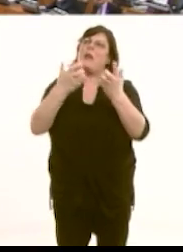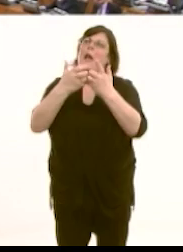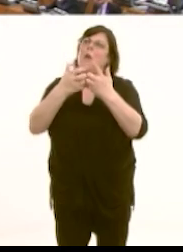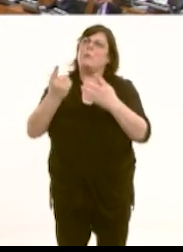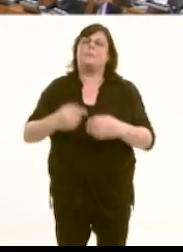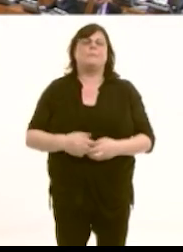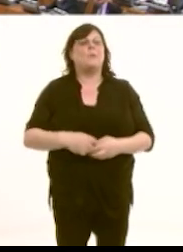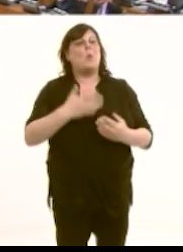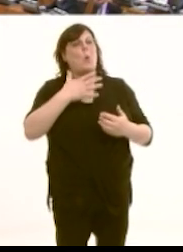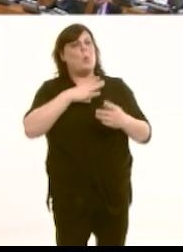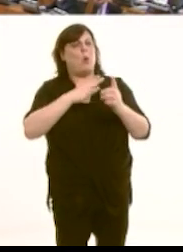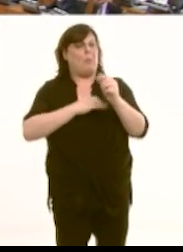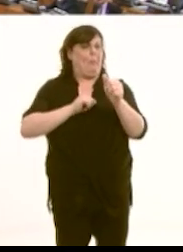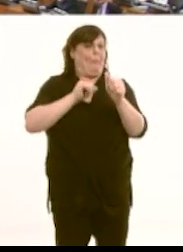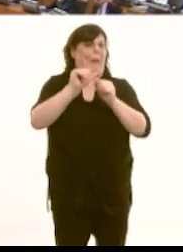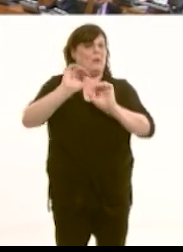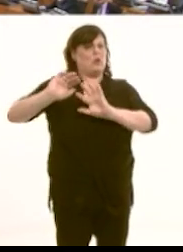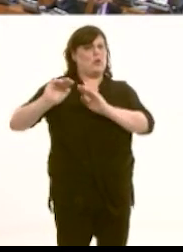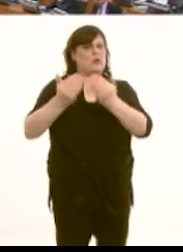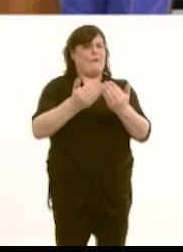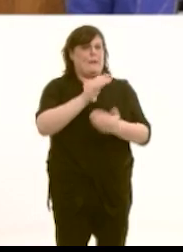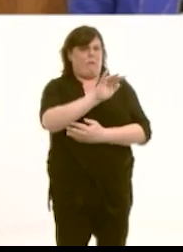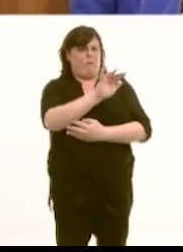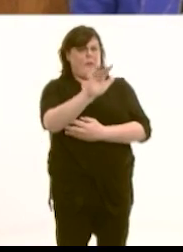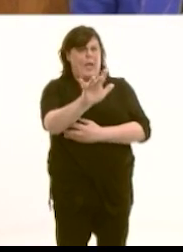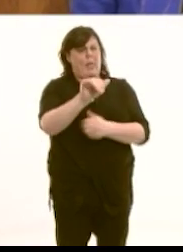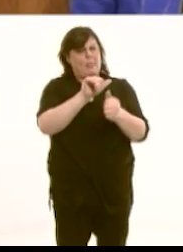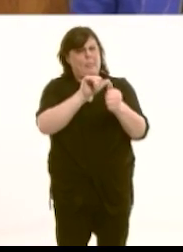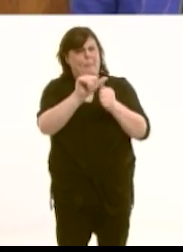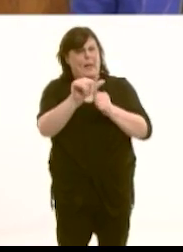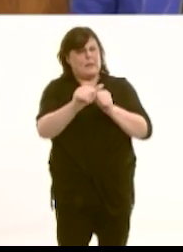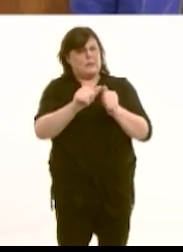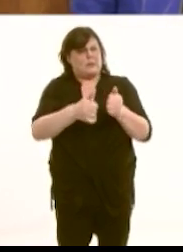first-class services are delivered in the most efficient and effective way, in line